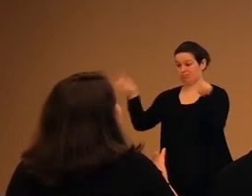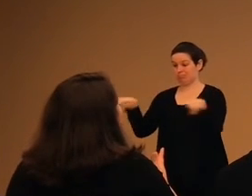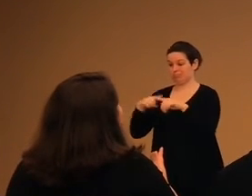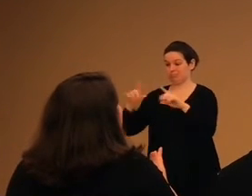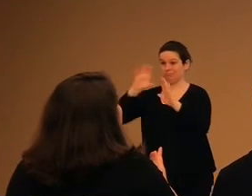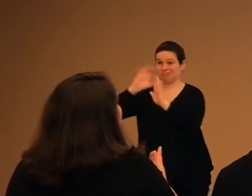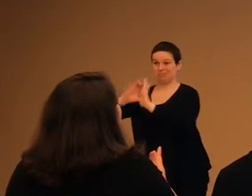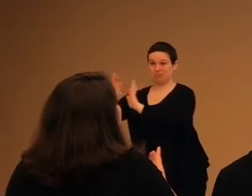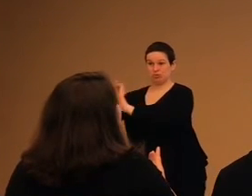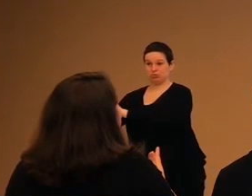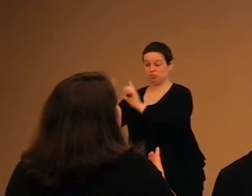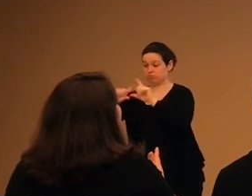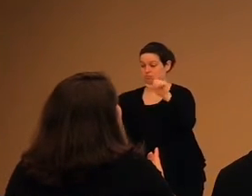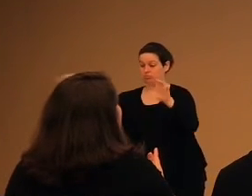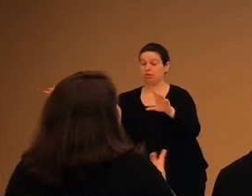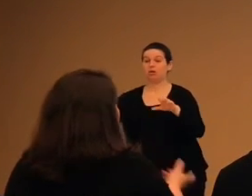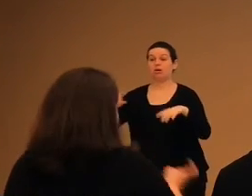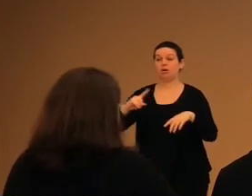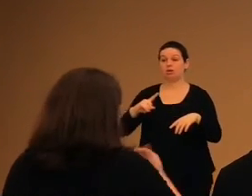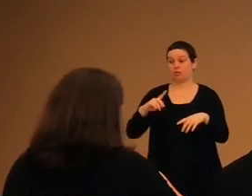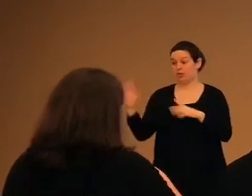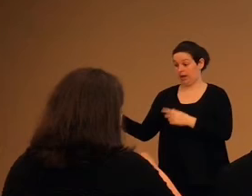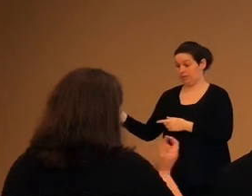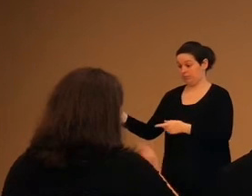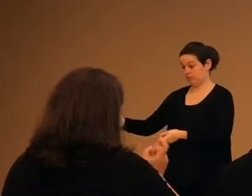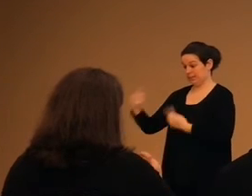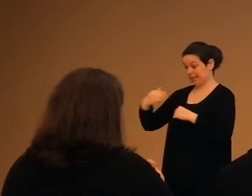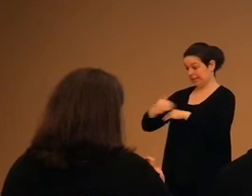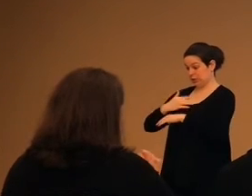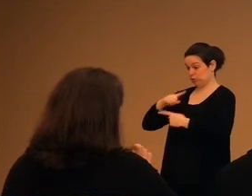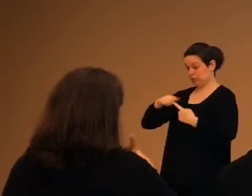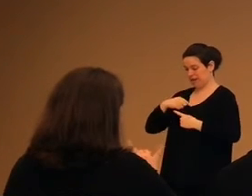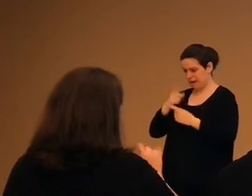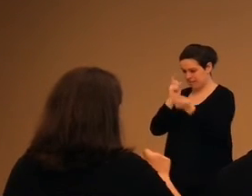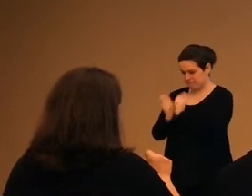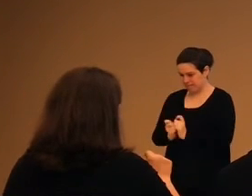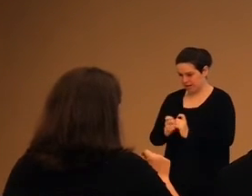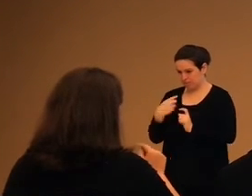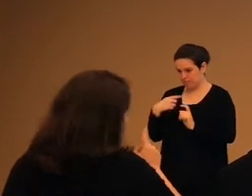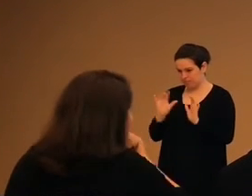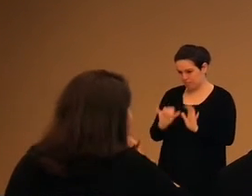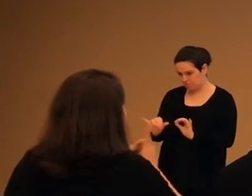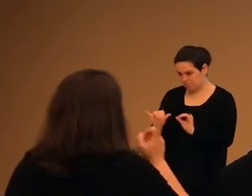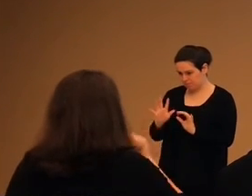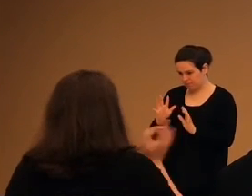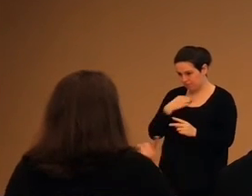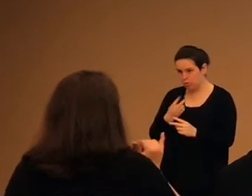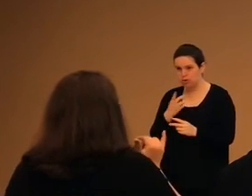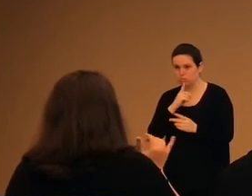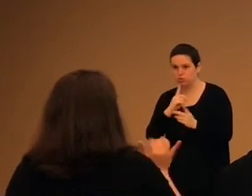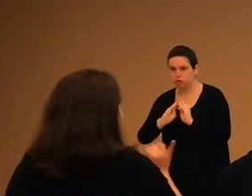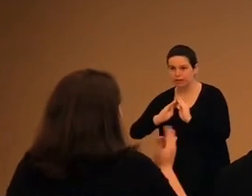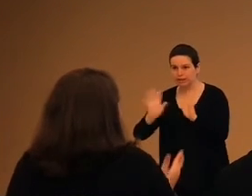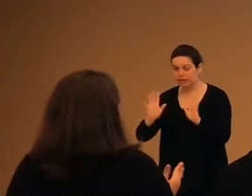they all turned them to me and I edit it to make sure it was in the Kind of the same voice and actually was doing the best I description of the photos